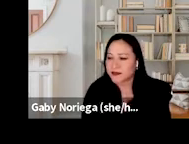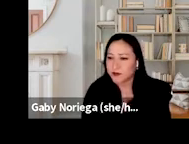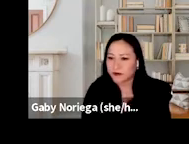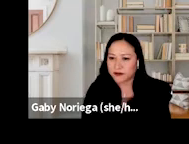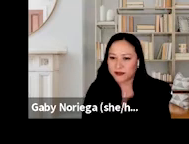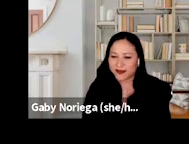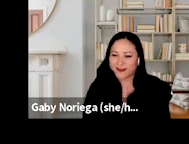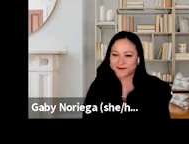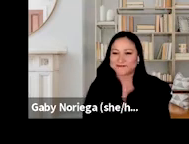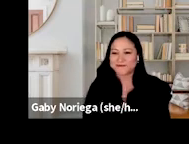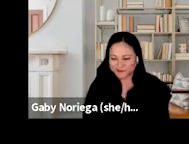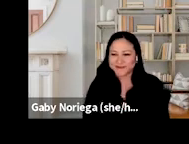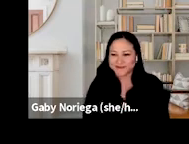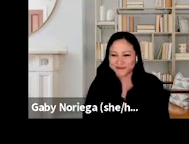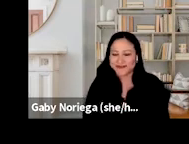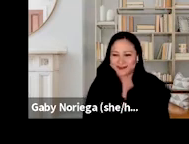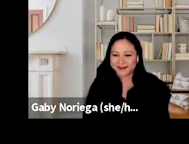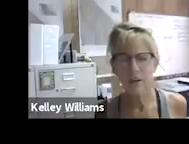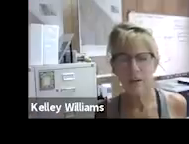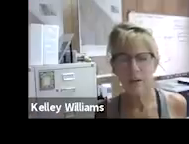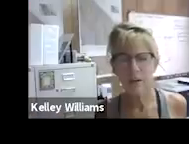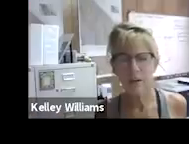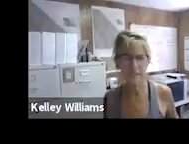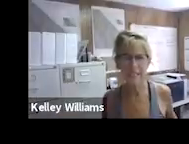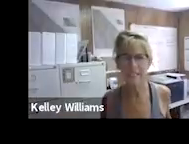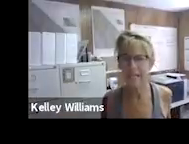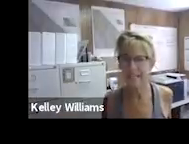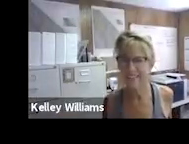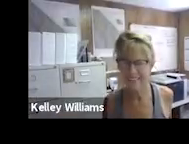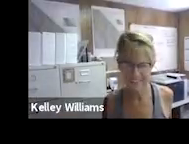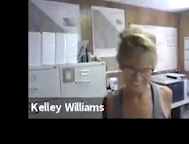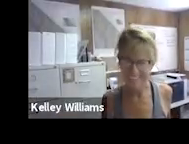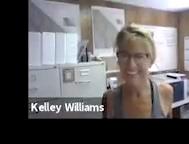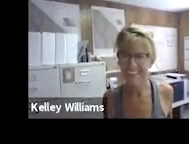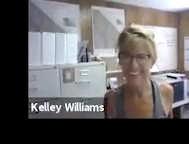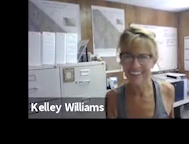Gaby Noriega (she/hers), SCEC: Giving the presentation Kelly. Gaby Noriega (she/hers), SCEC: You can unmute. Gaby Noriega (she/hers), SCEC: and get started we'll. Gaby Noriega (she/hers), SCEC: There you go.